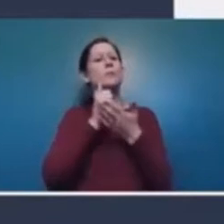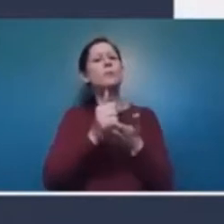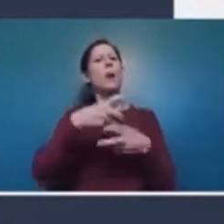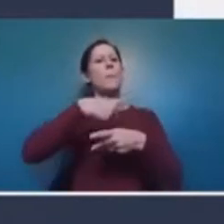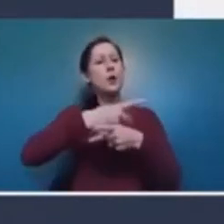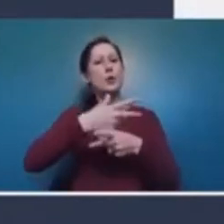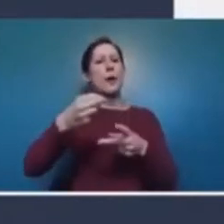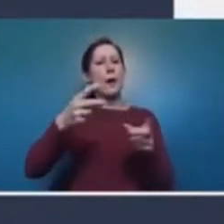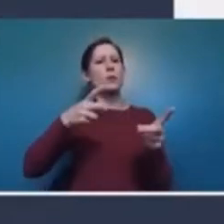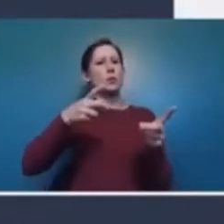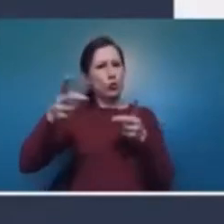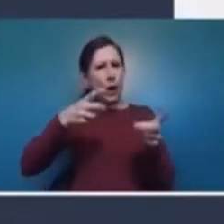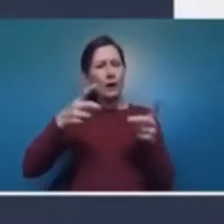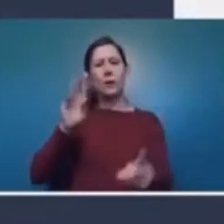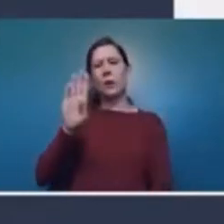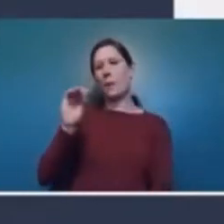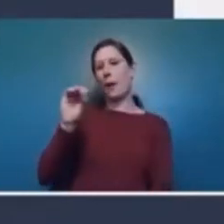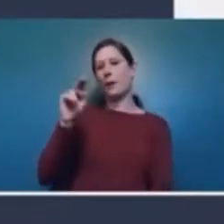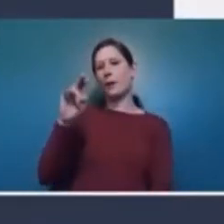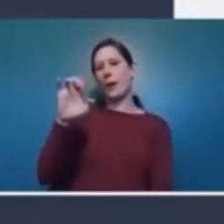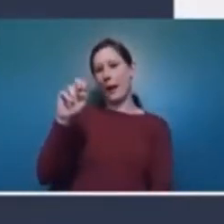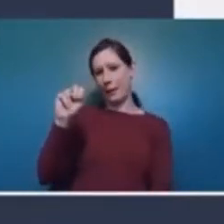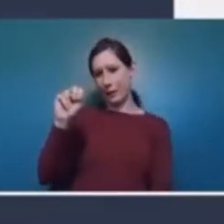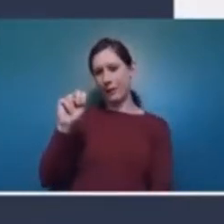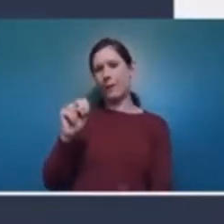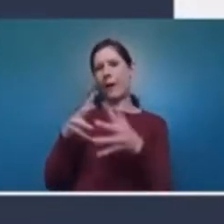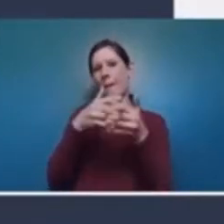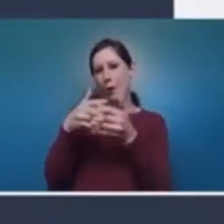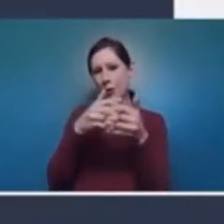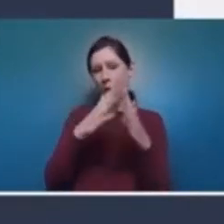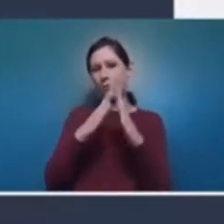"Bosnian American: The Dance for Life," a community-engaged